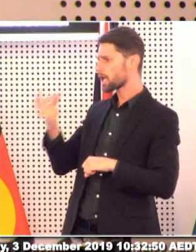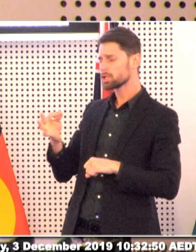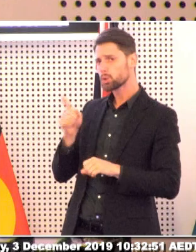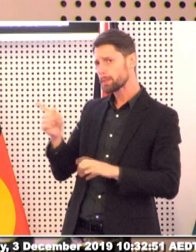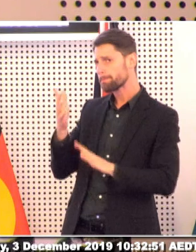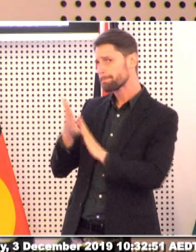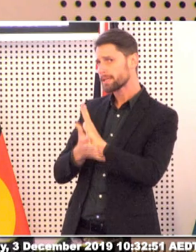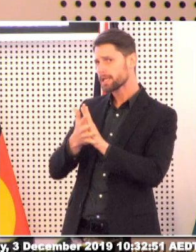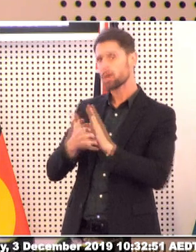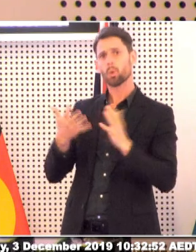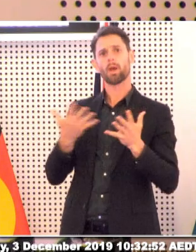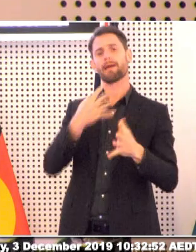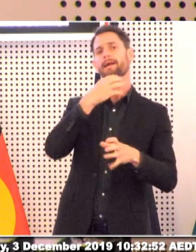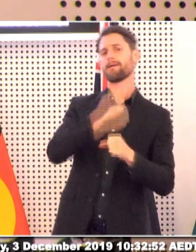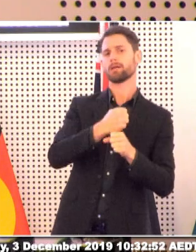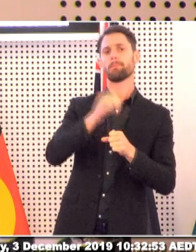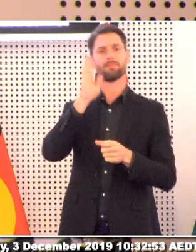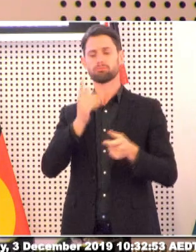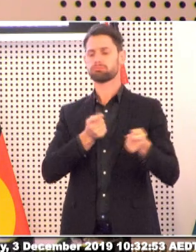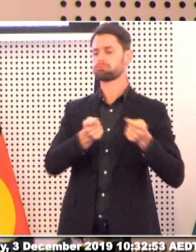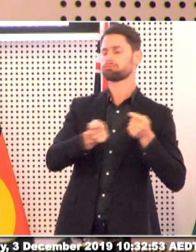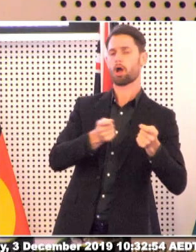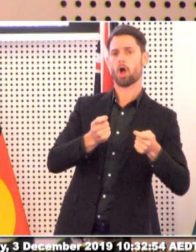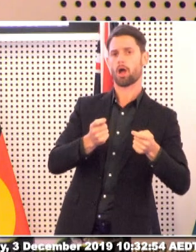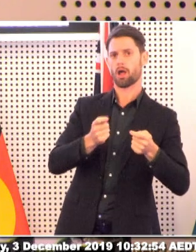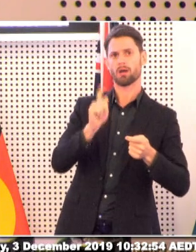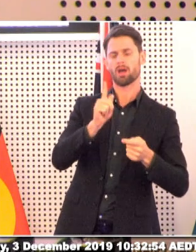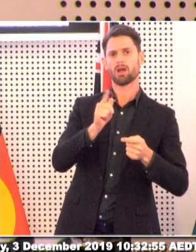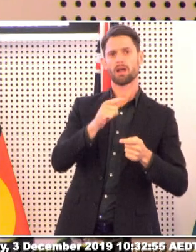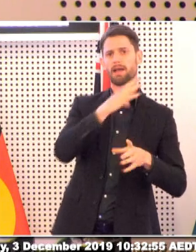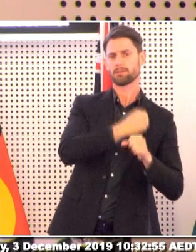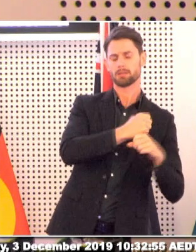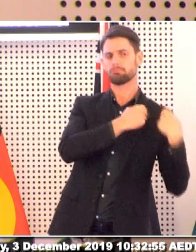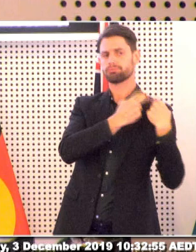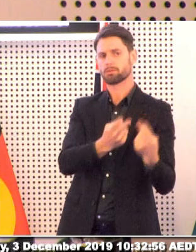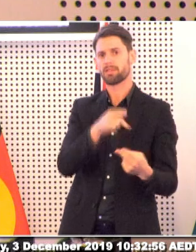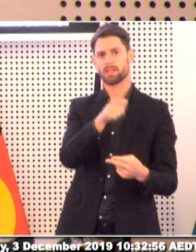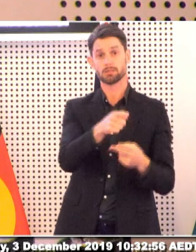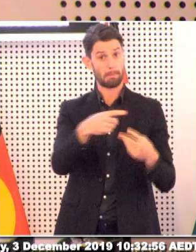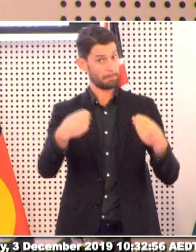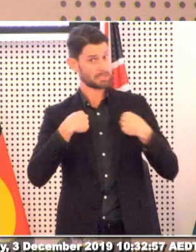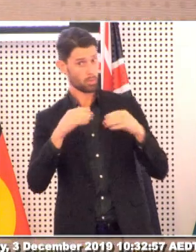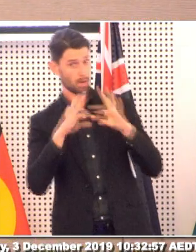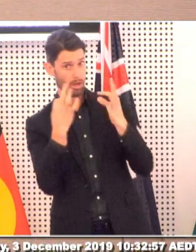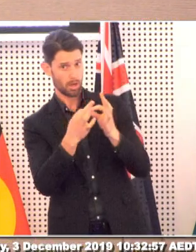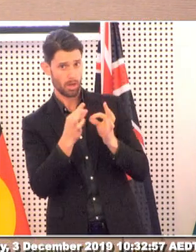running the group homes, it’s now private service providers? Is that what you’re directing your comments to? Not necessarily.